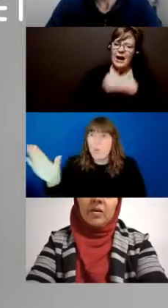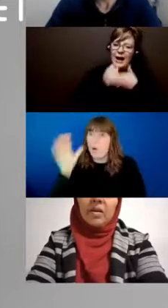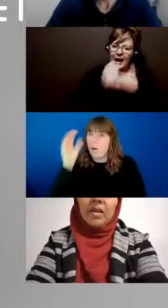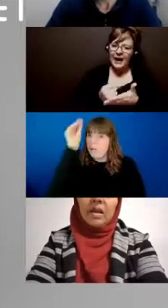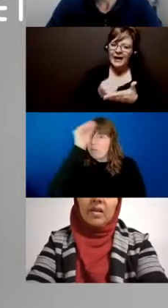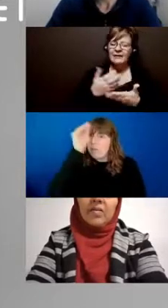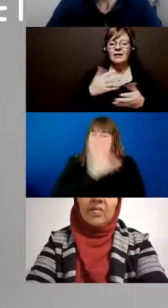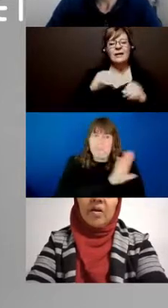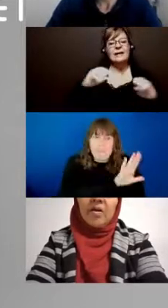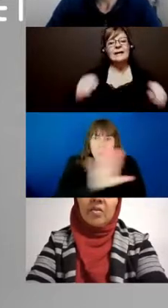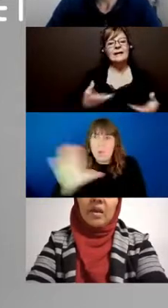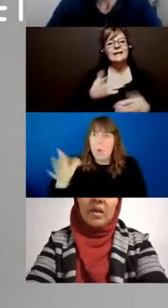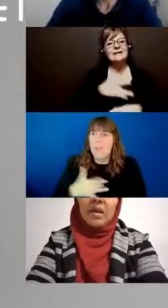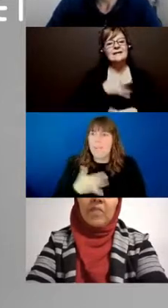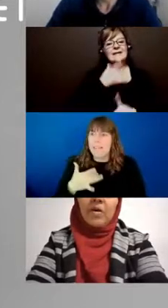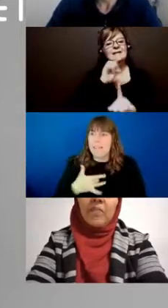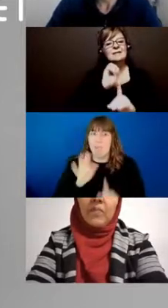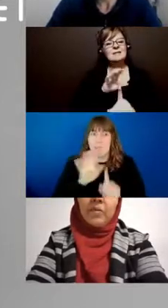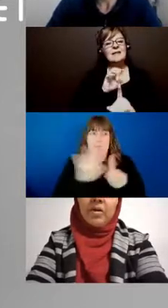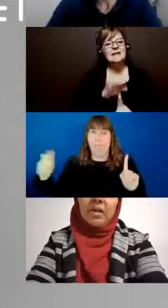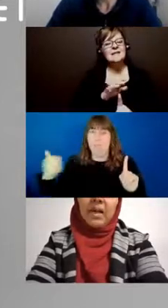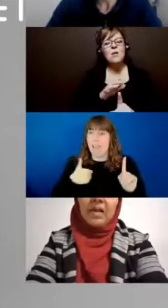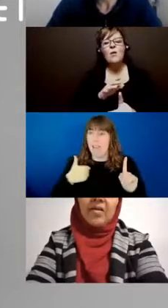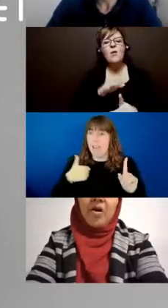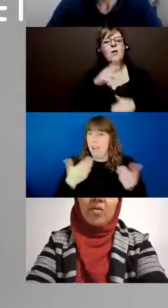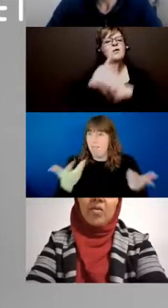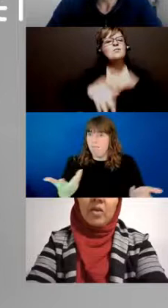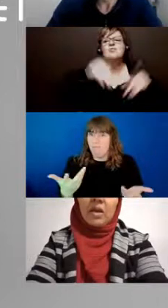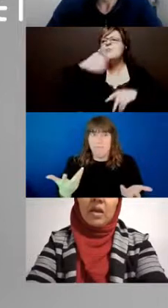canadians are thinking what people in canada are thinking